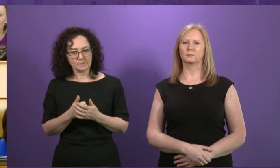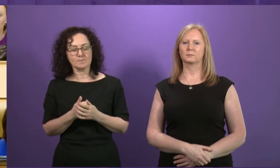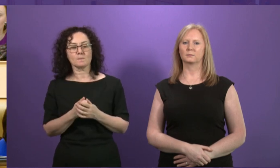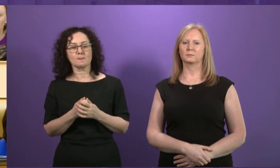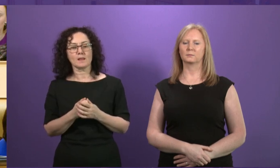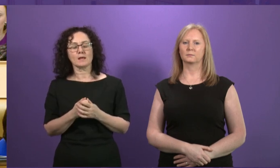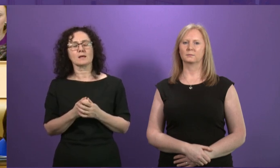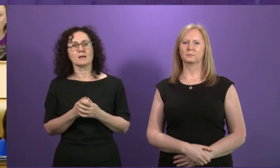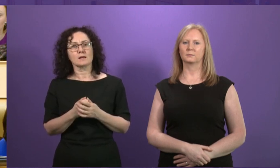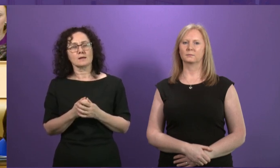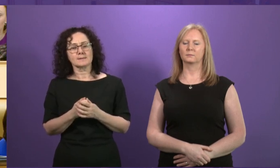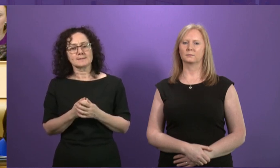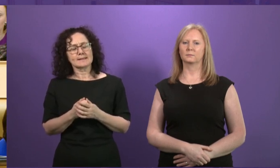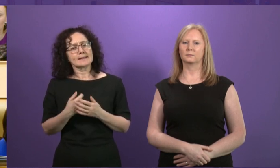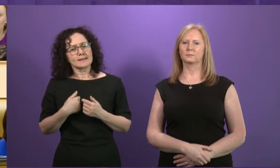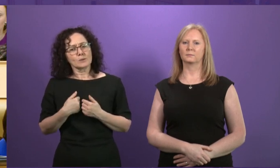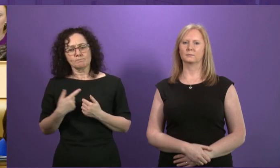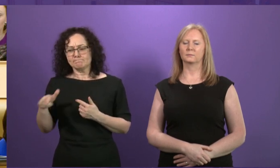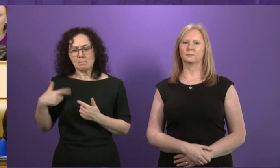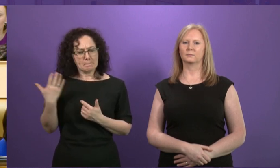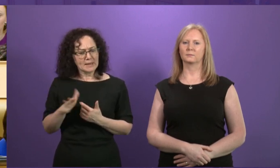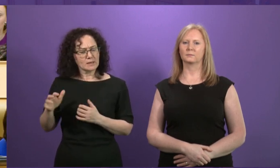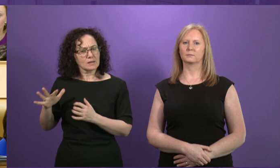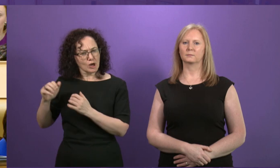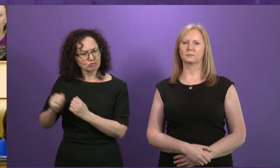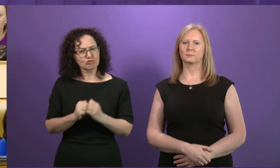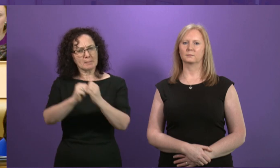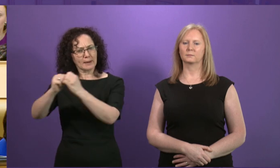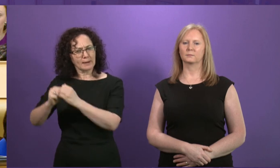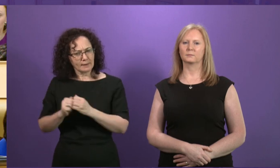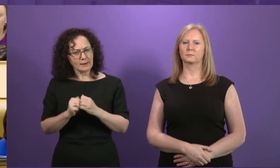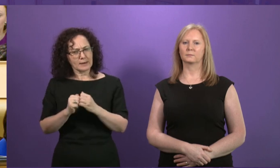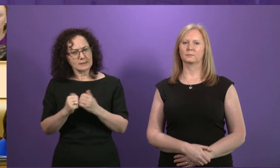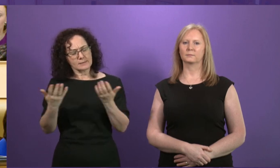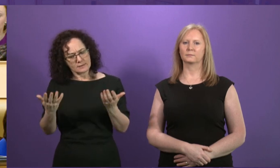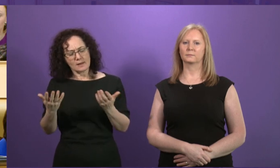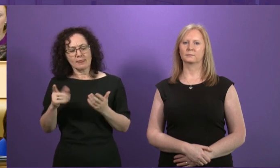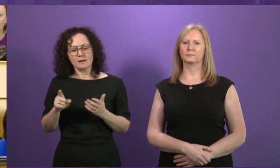in Scotland. There is consensus that current legislation could be used to create an arrangement